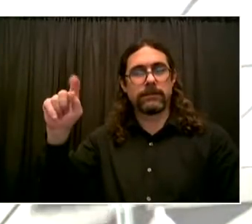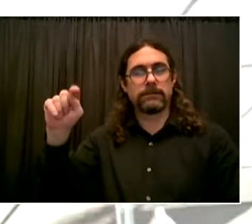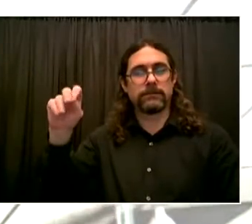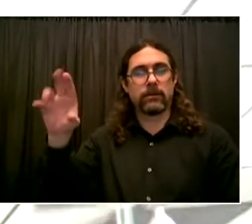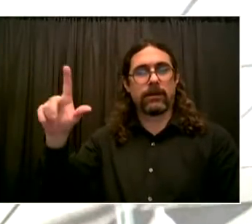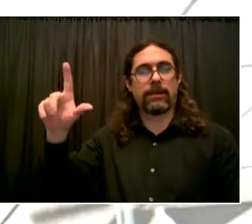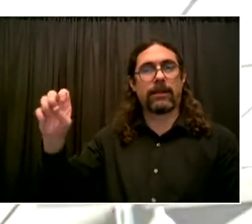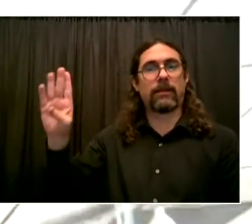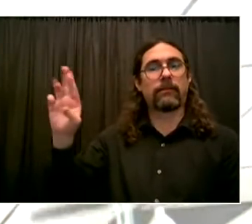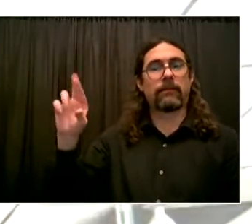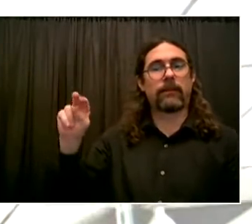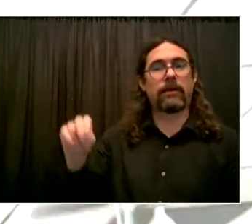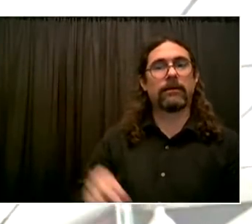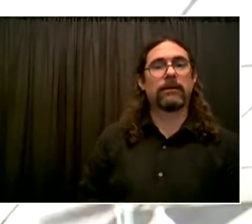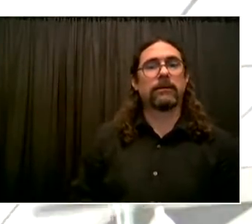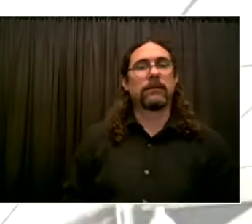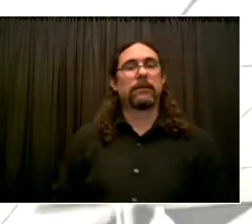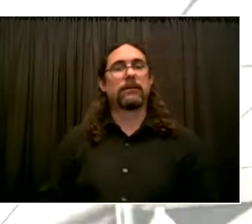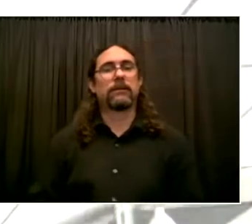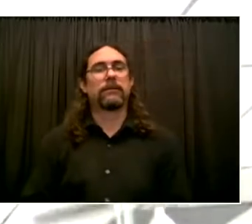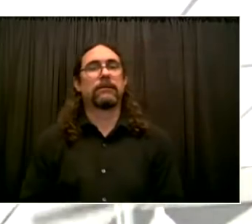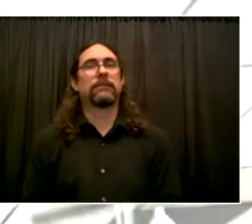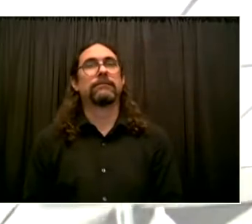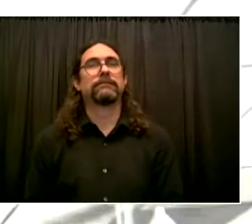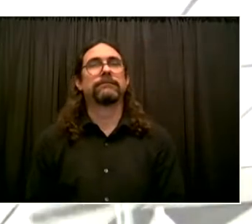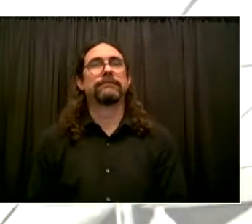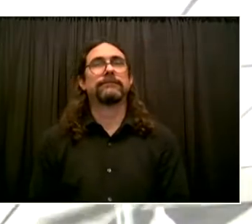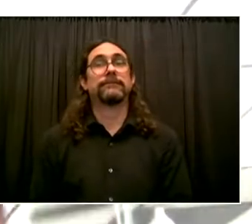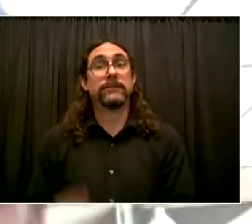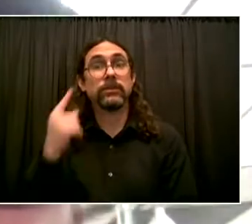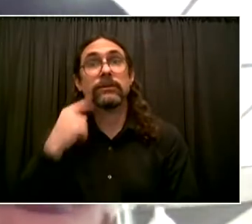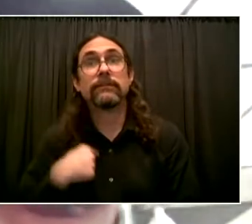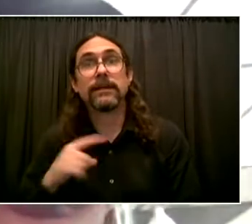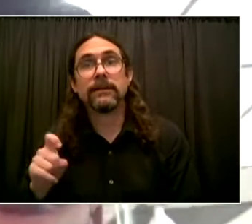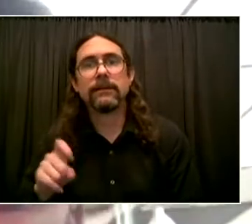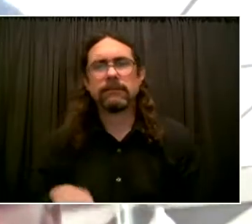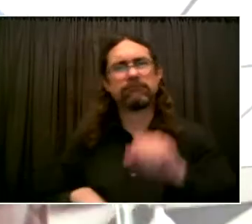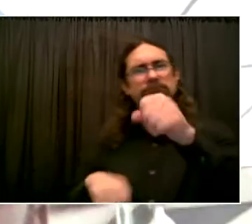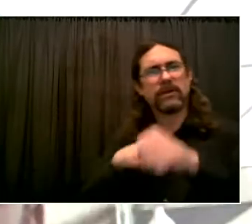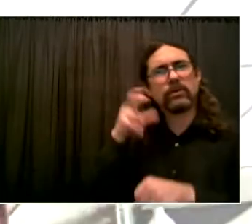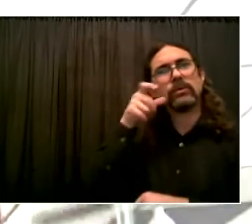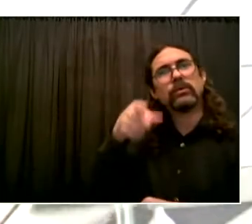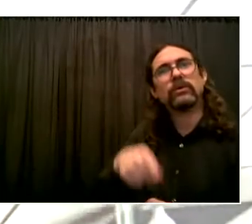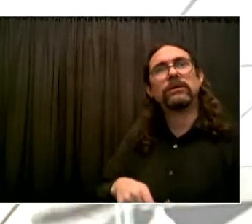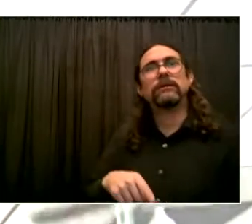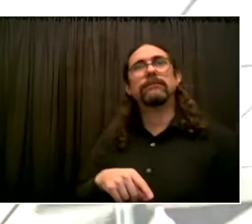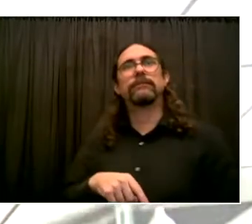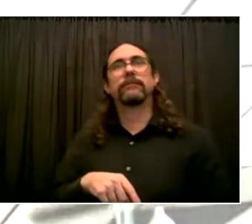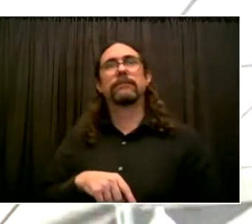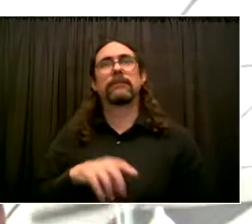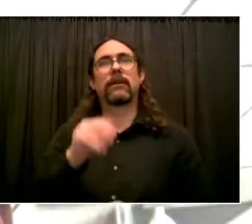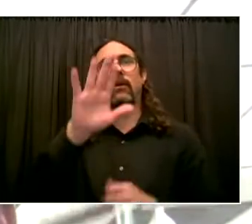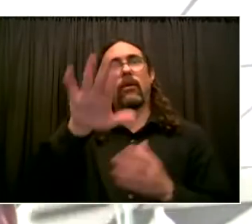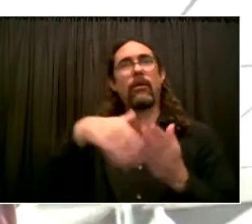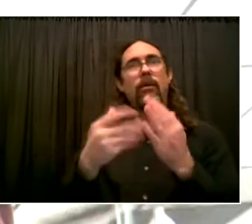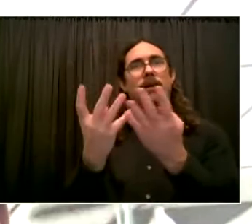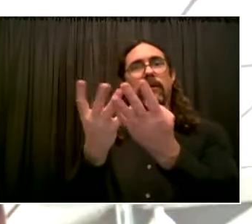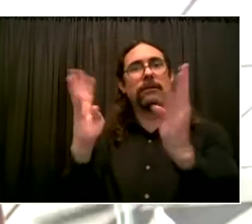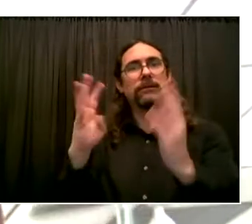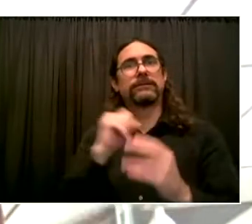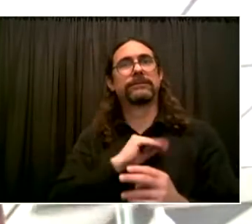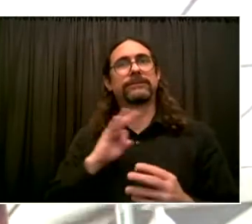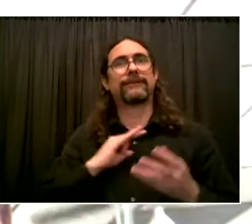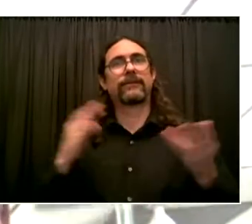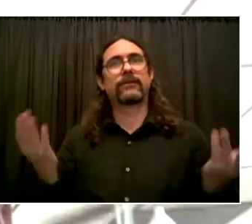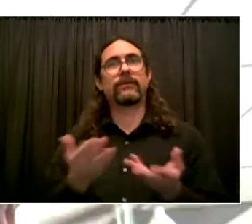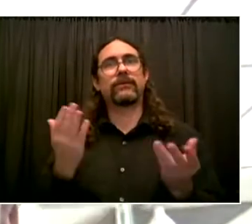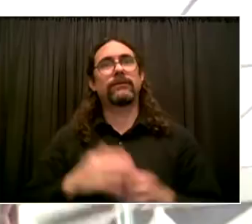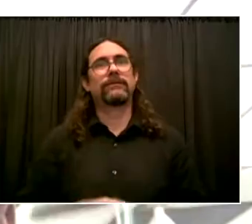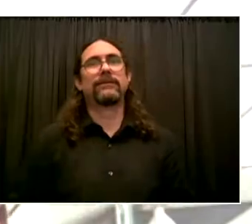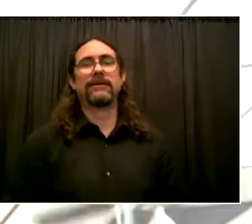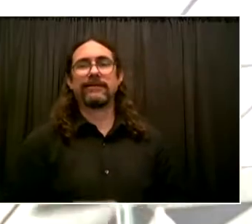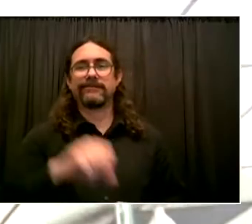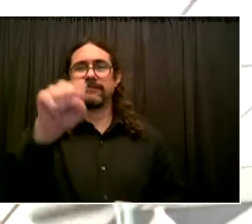YOU.